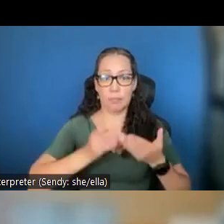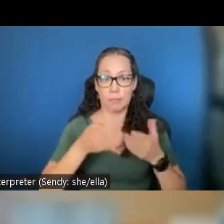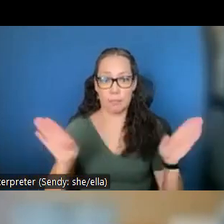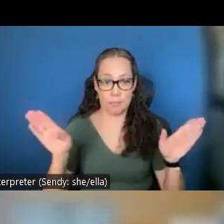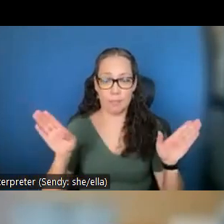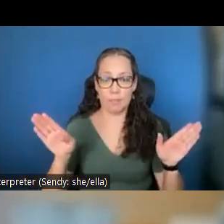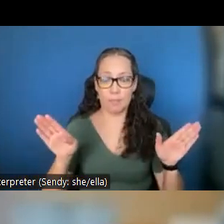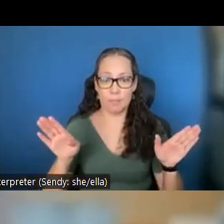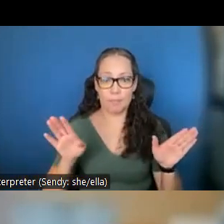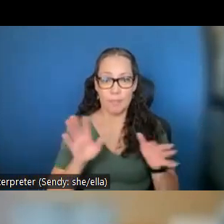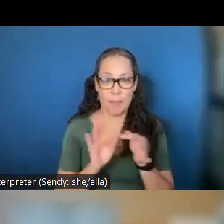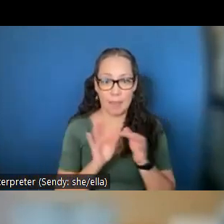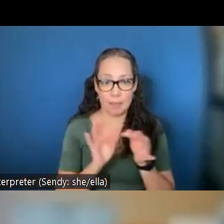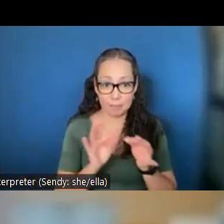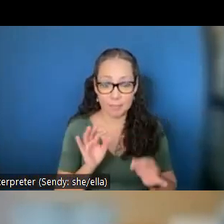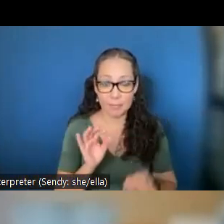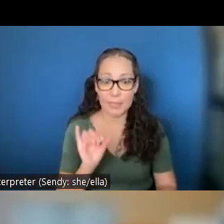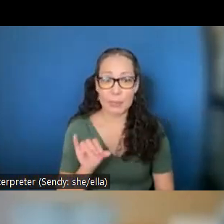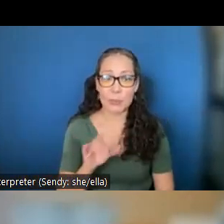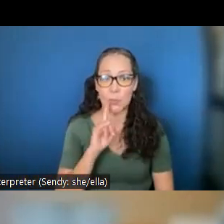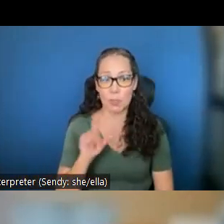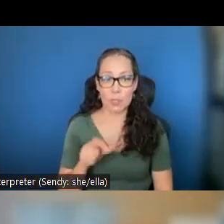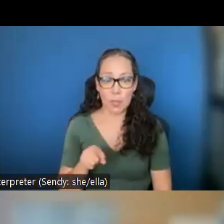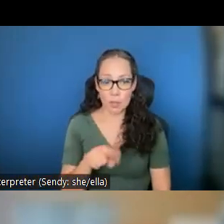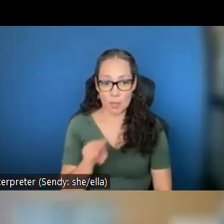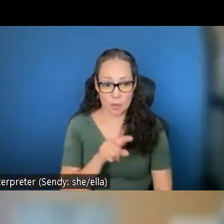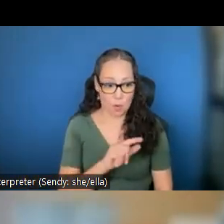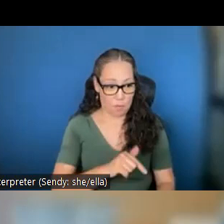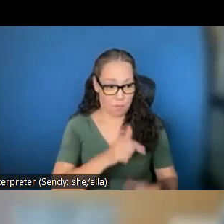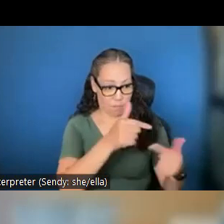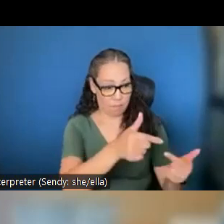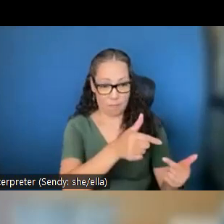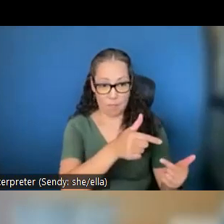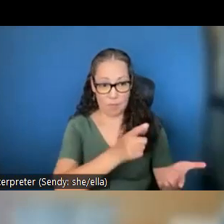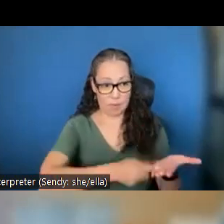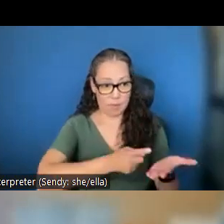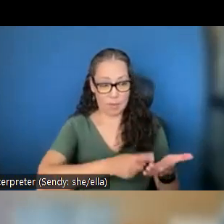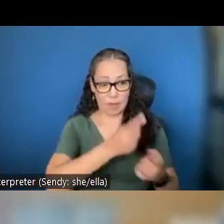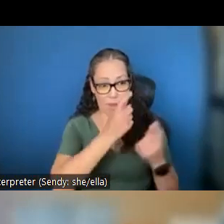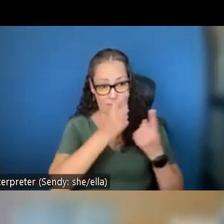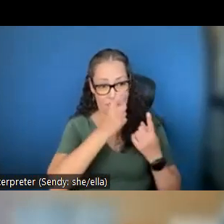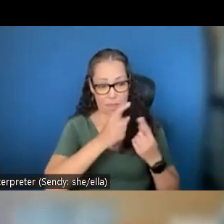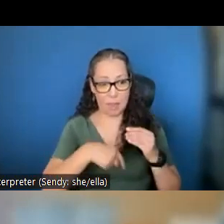public to further uh follow up and ask questions and discuss the business plan so Wilson handing